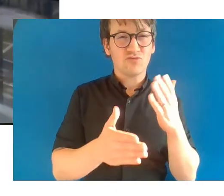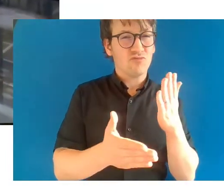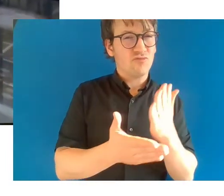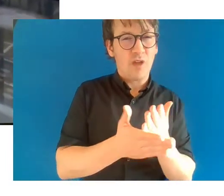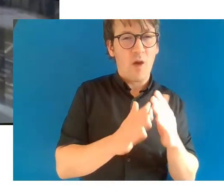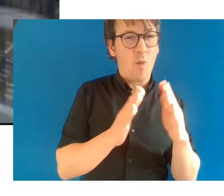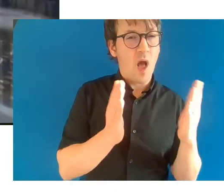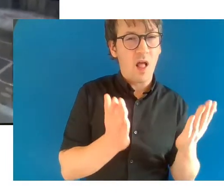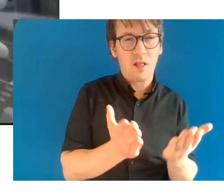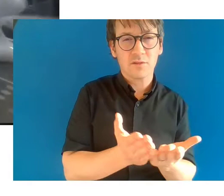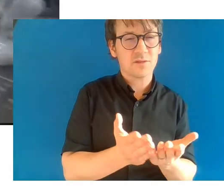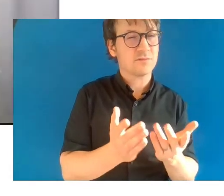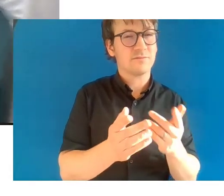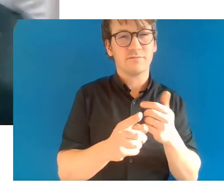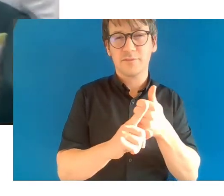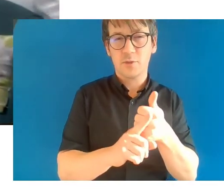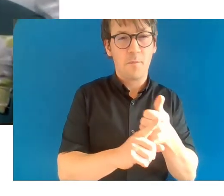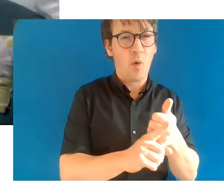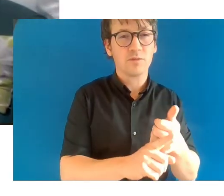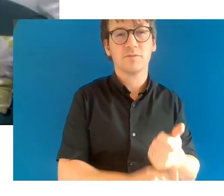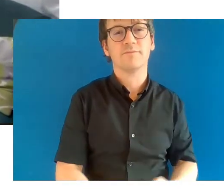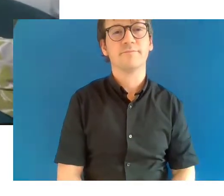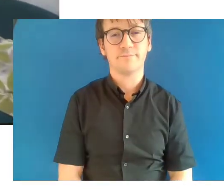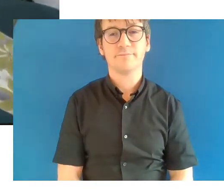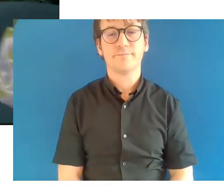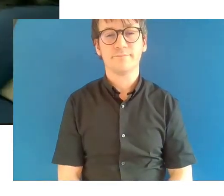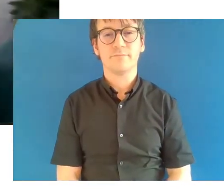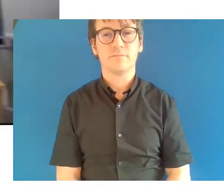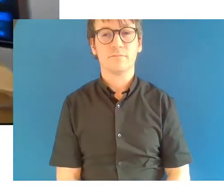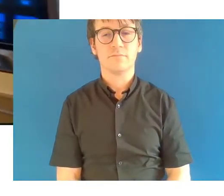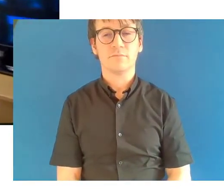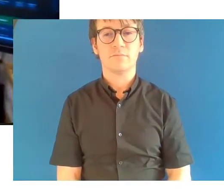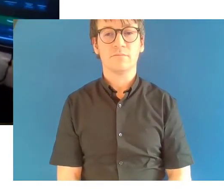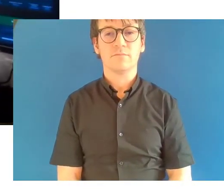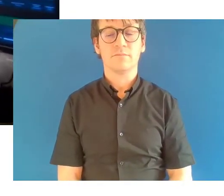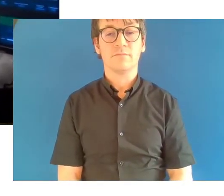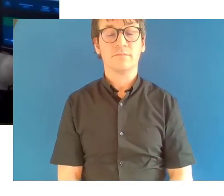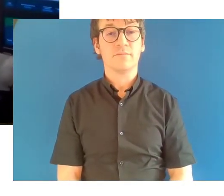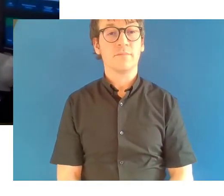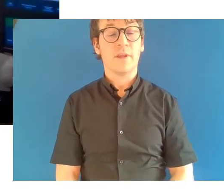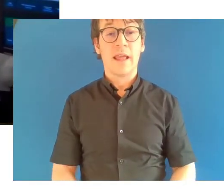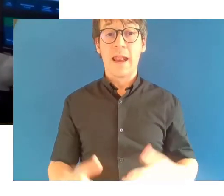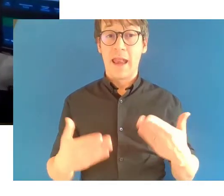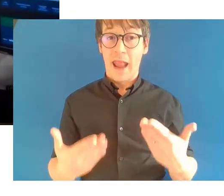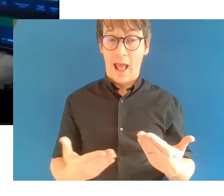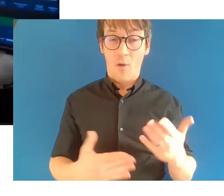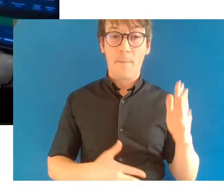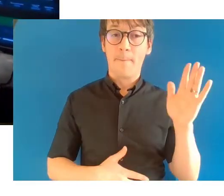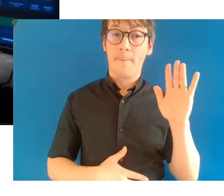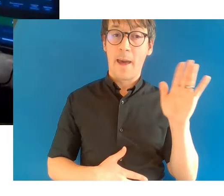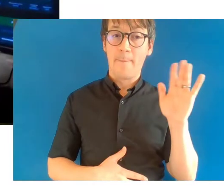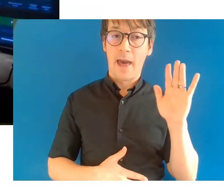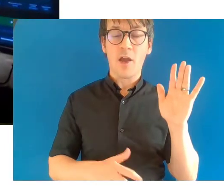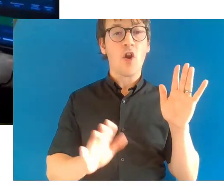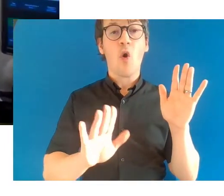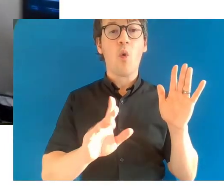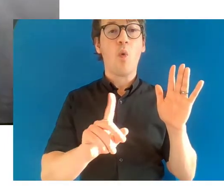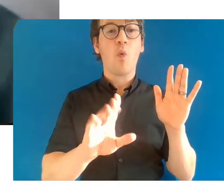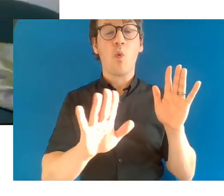applications to support somebody. Now we are going to say bye to Pepper.